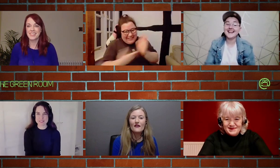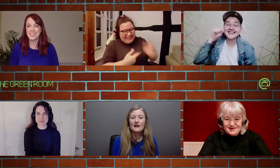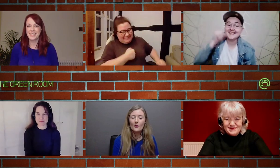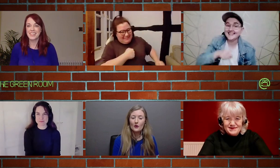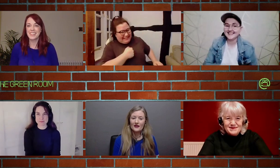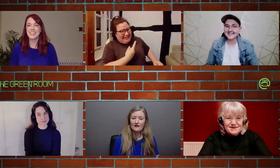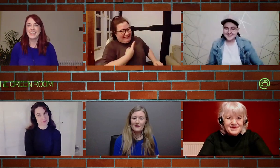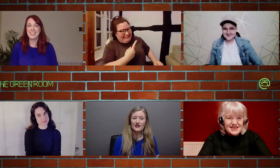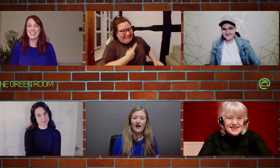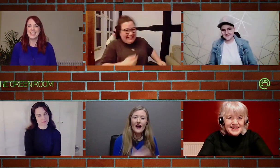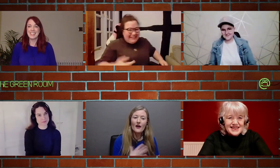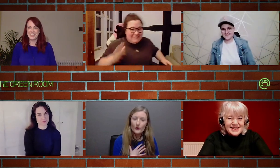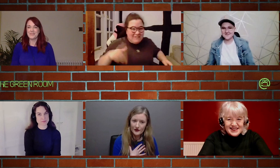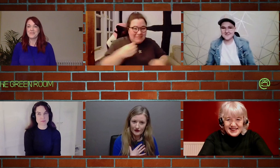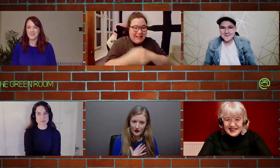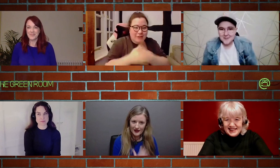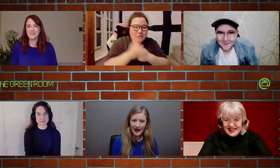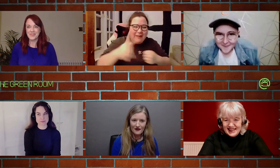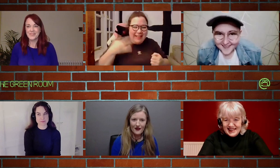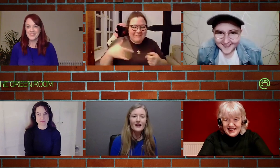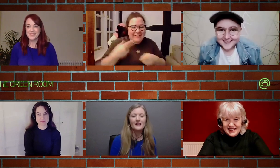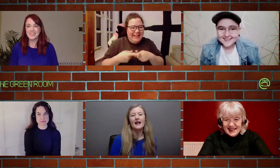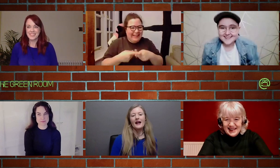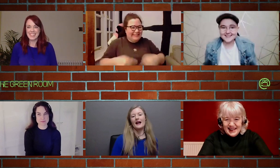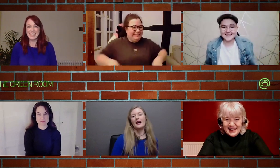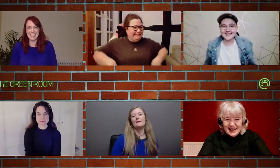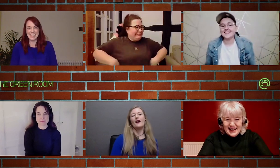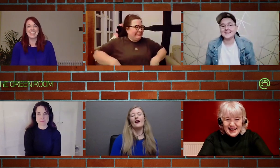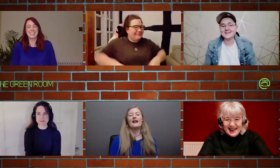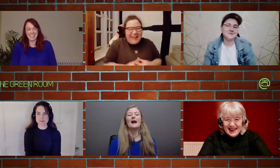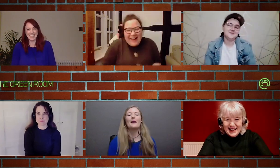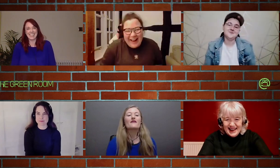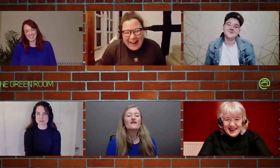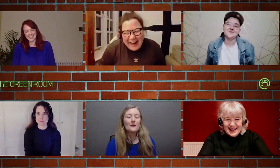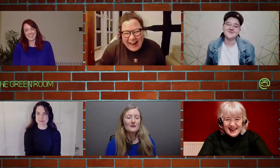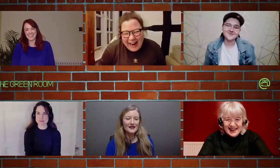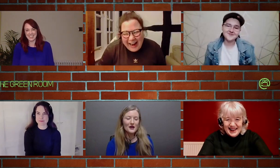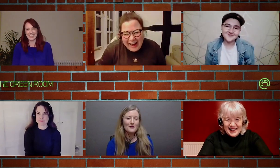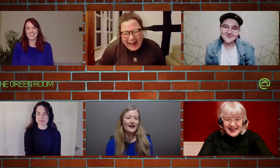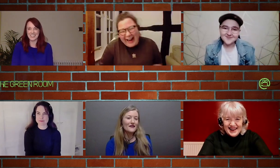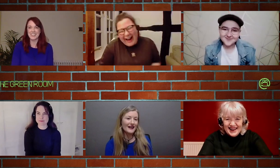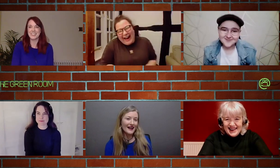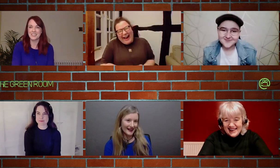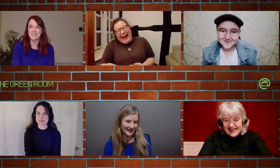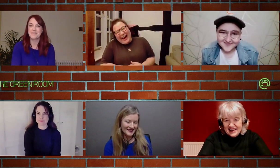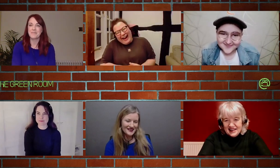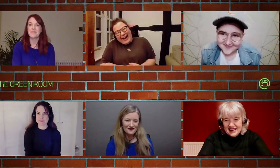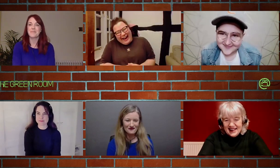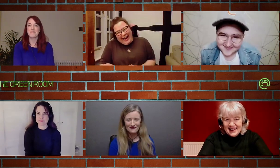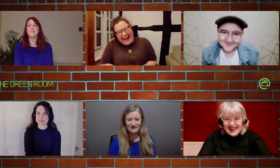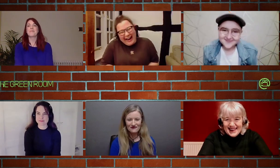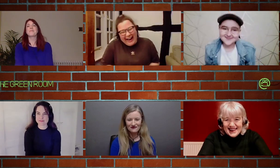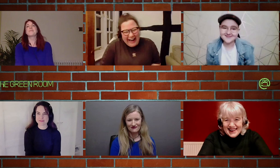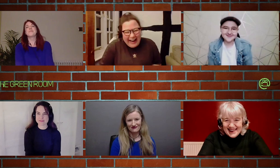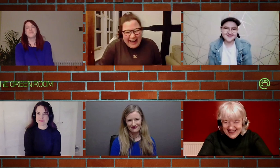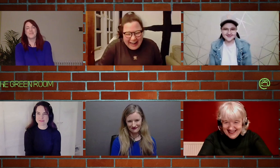important information. I also forgot to add that. I am from Glasgow but I live in England.